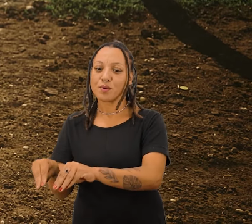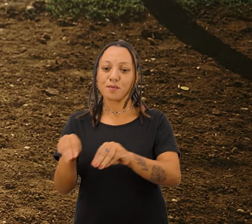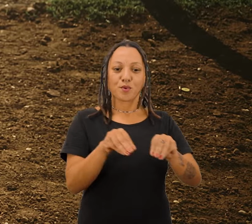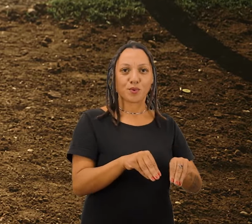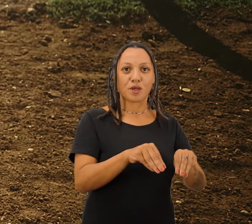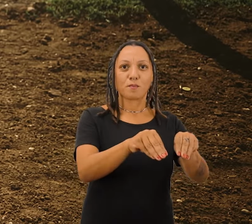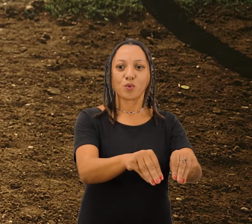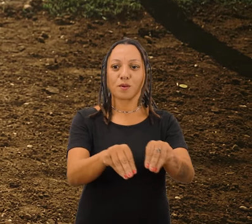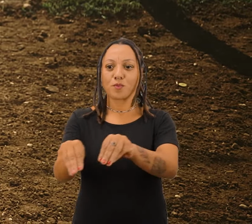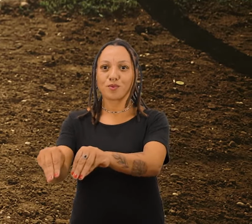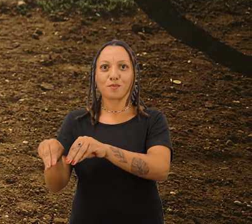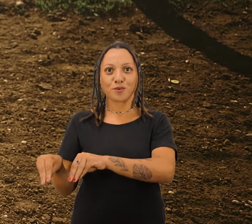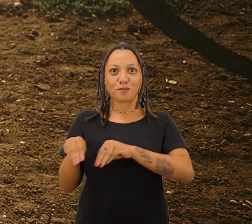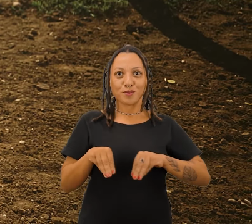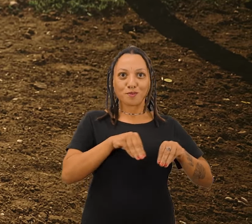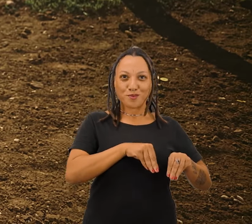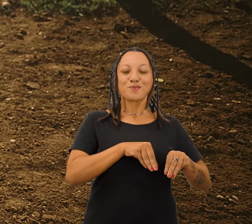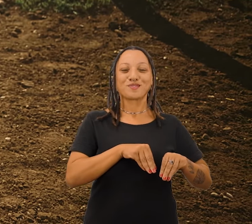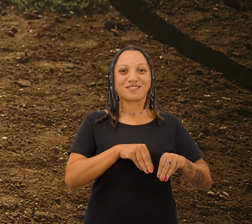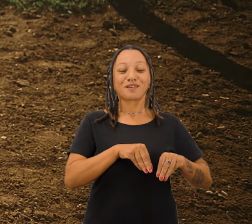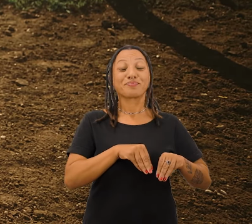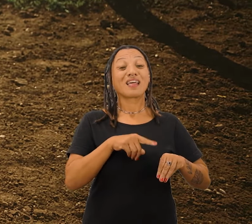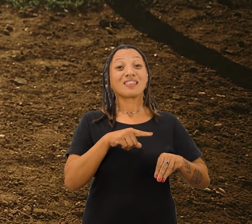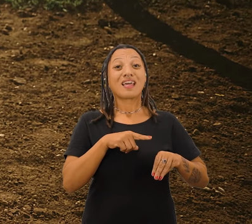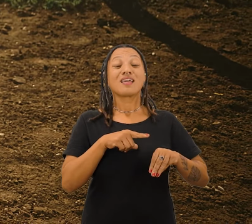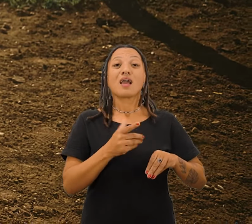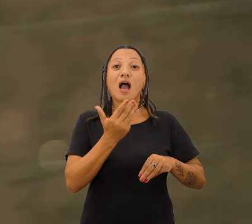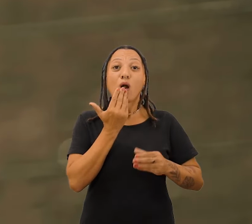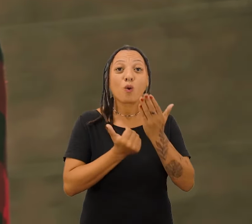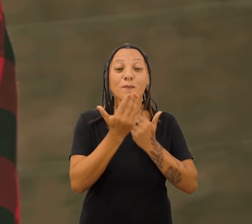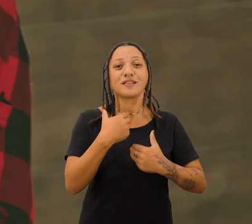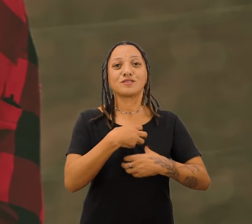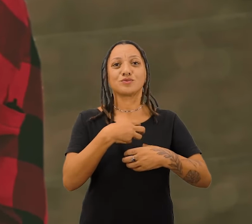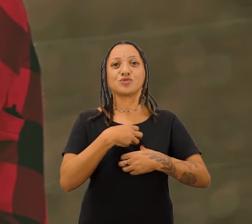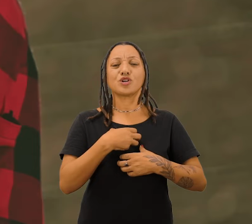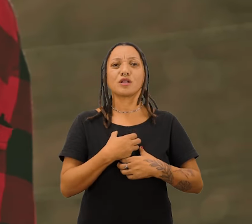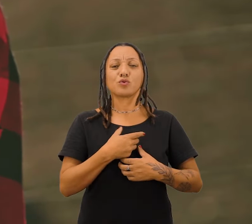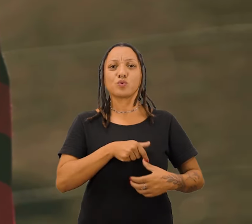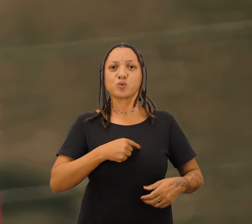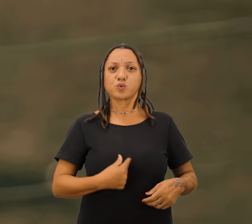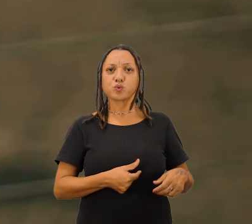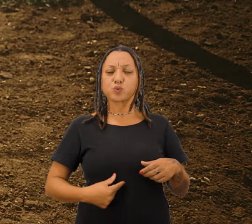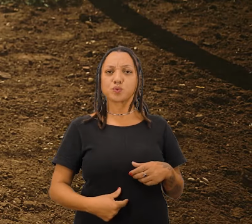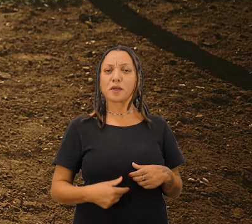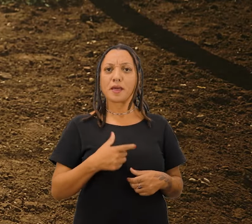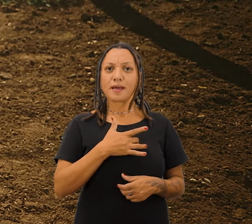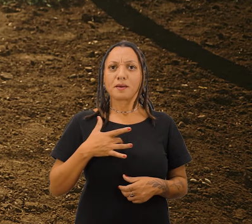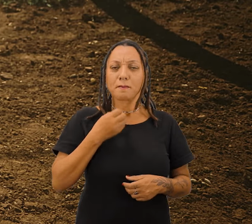with correct pasture management, with rotational system, and when we work with a more digestive diet.